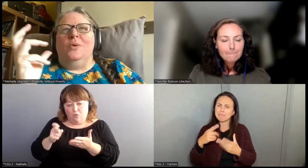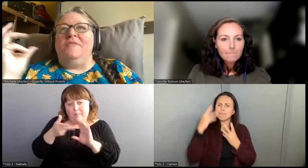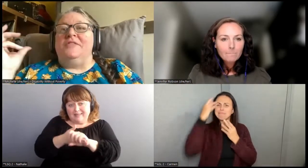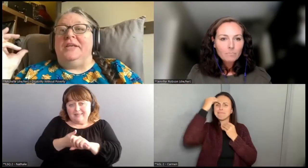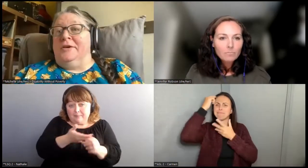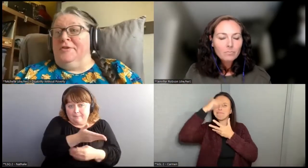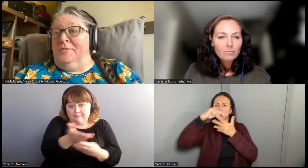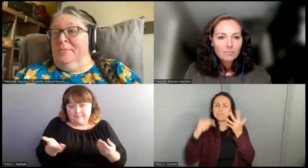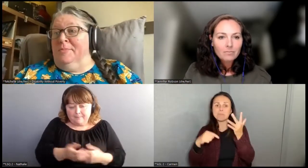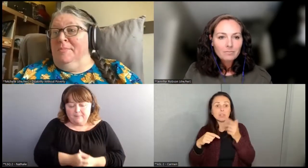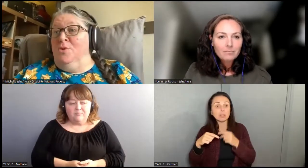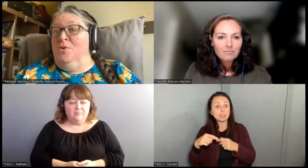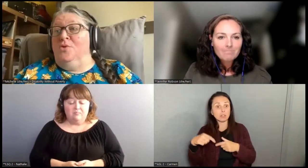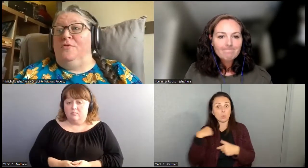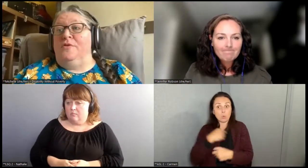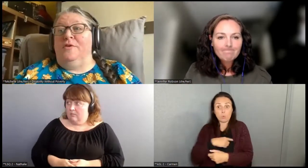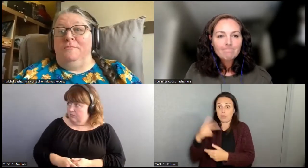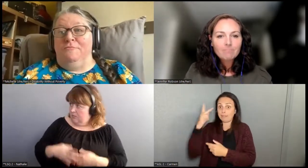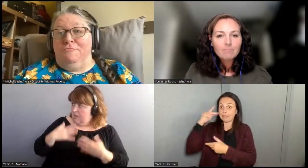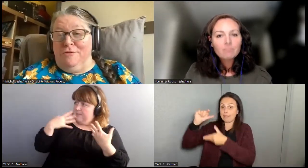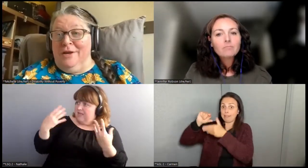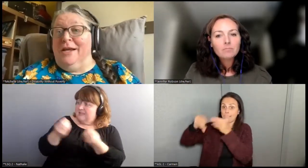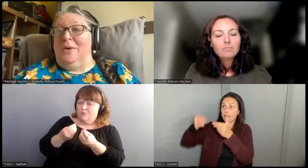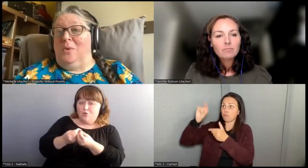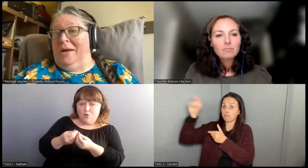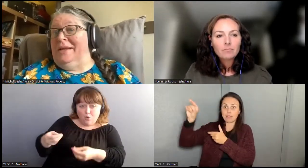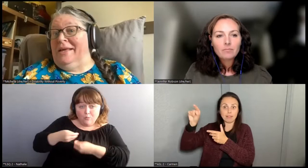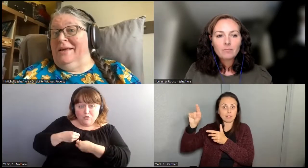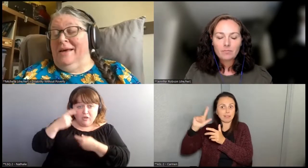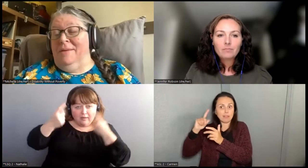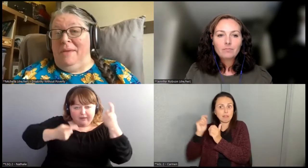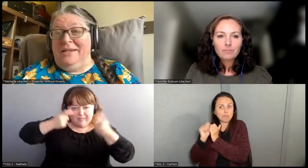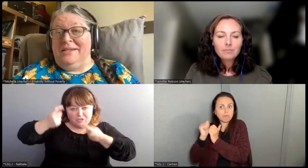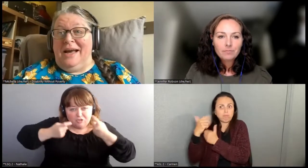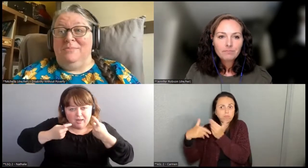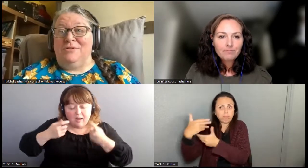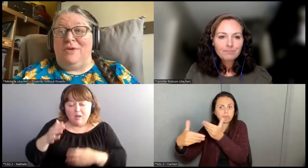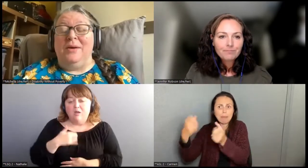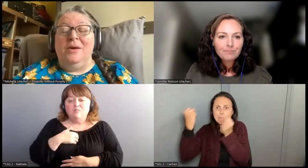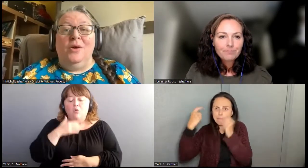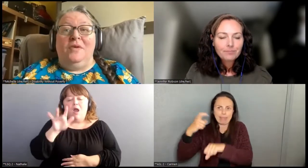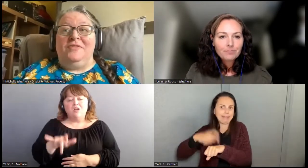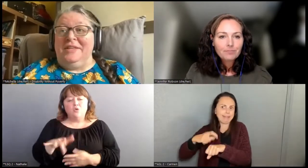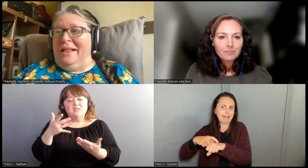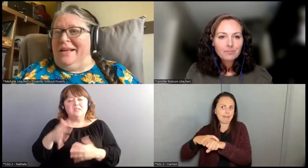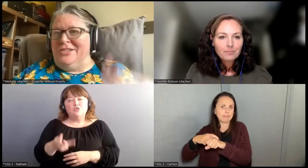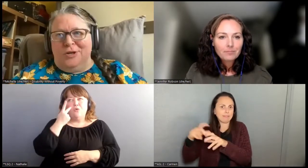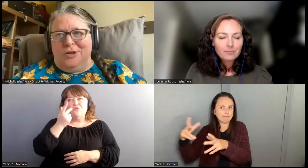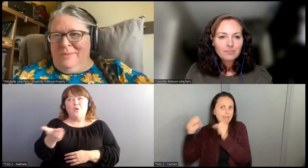WE HAVE SEEN THE GOVERNMENT MOVE REALLY QUICKLY AT MANY TIMES, RIGHT. WE HAVE SEEN-LIKE CERB